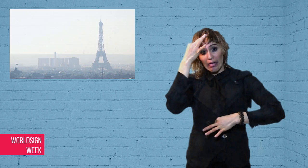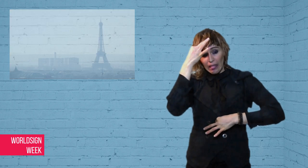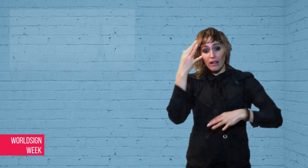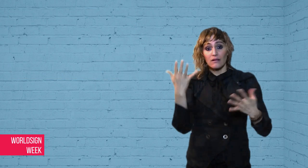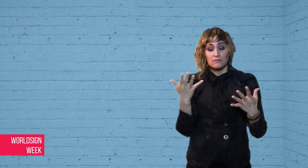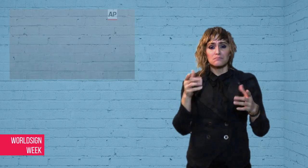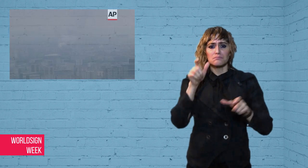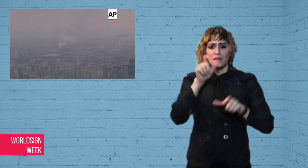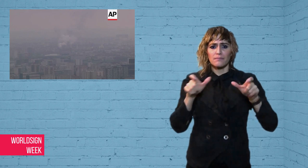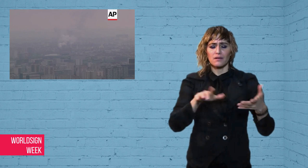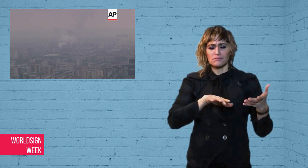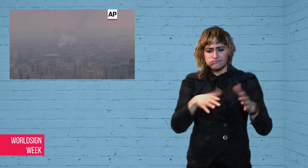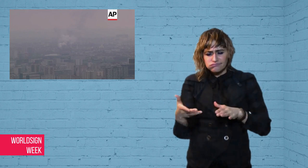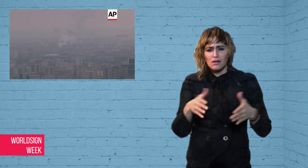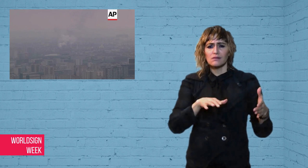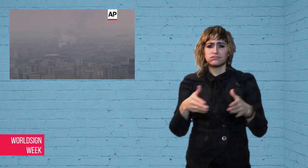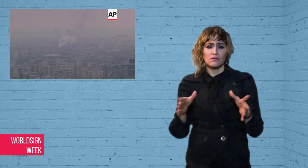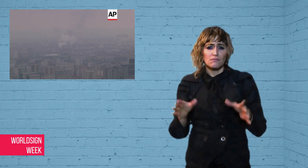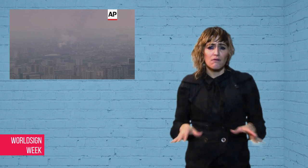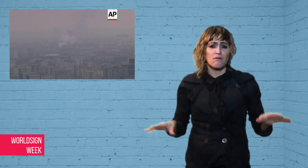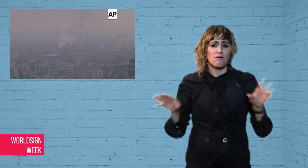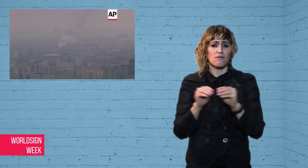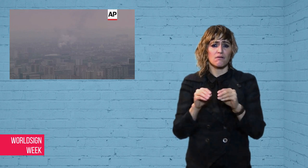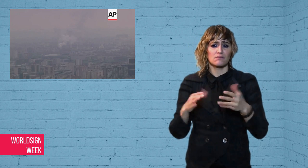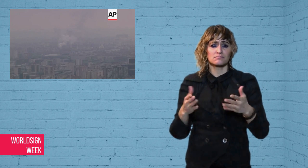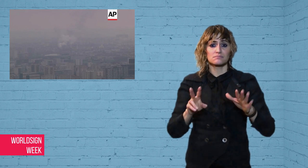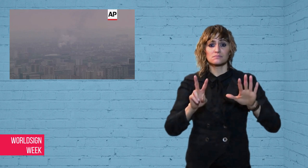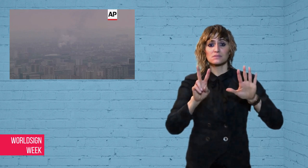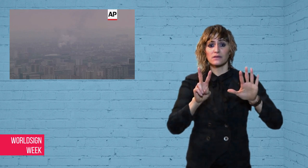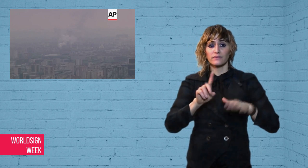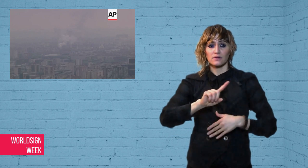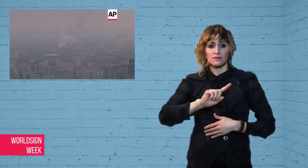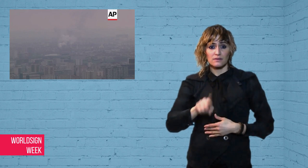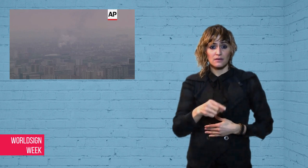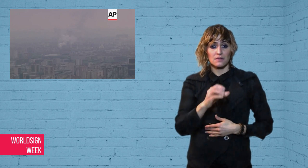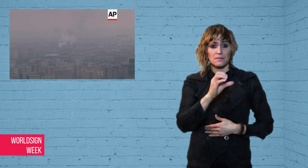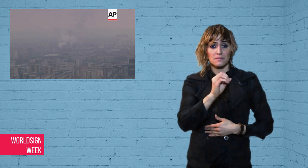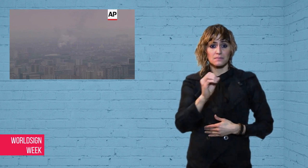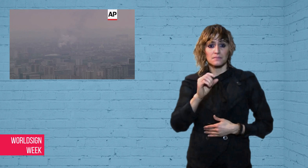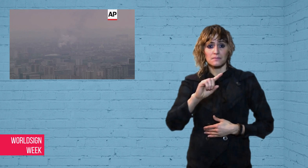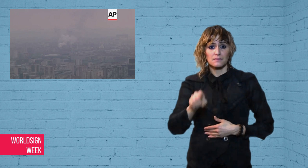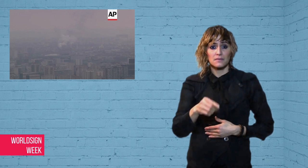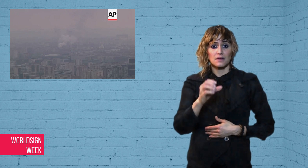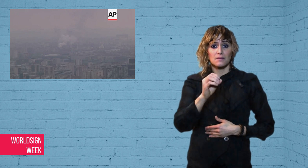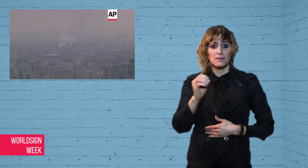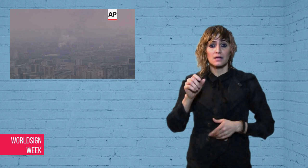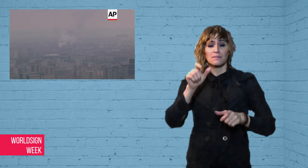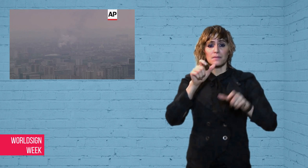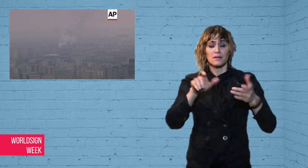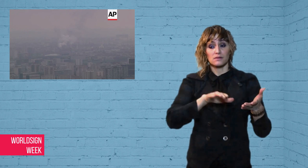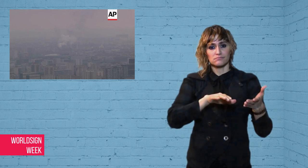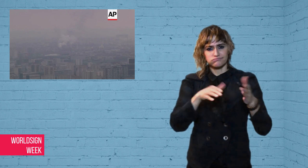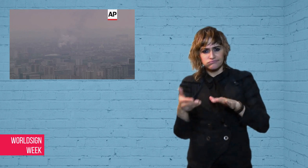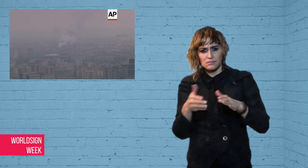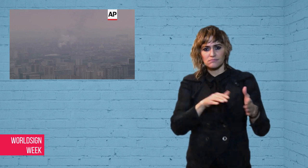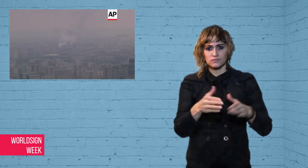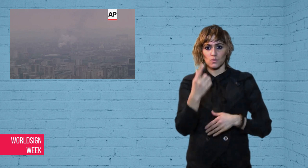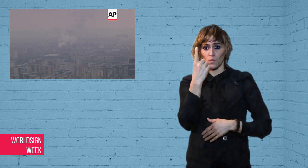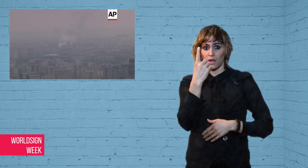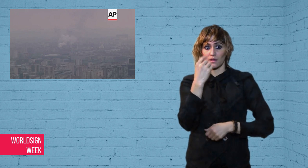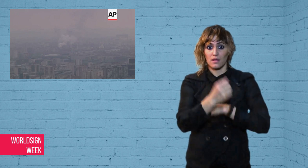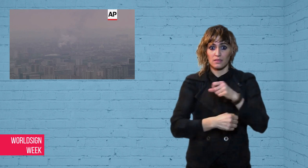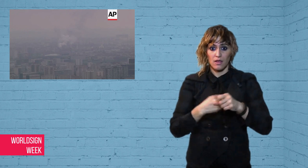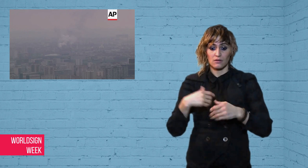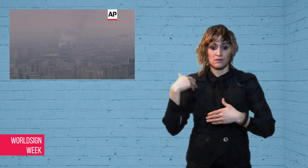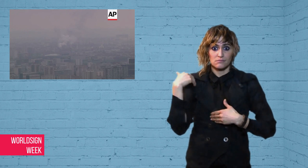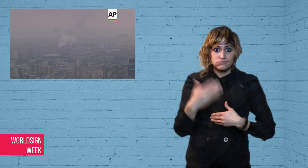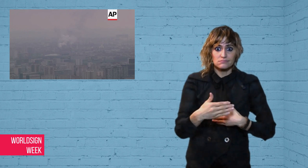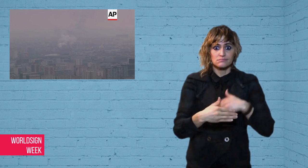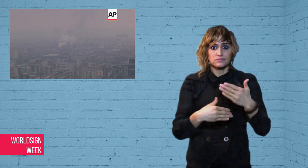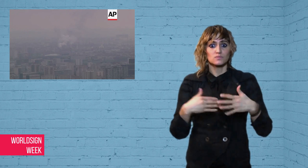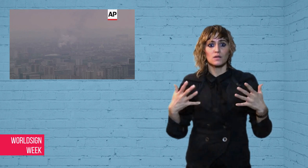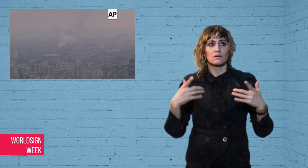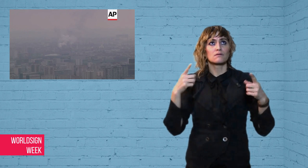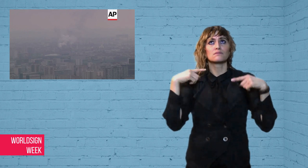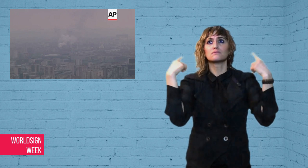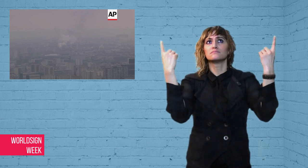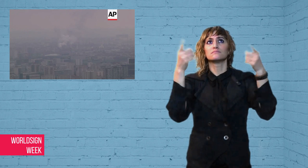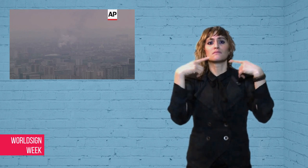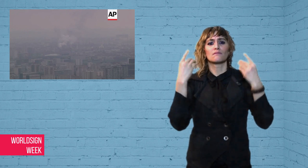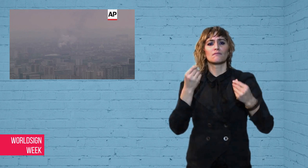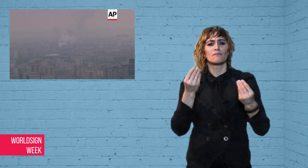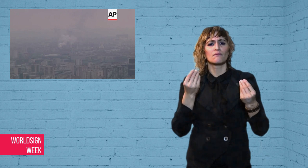diesel exhaust fumes is now classified as cancer causing.